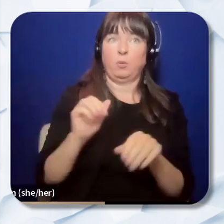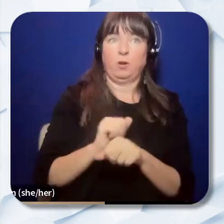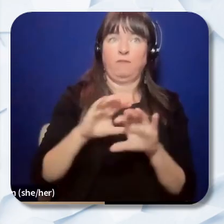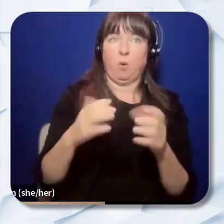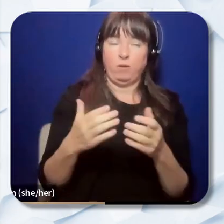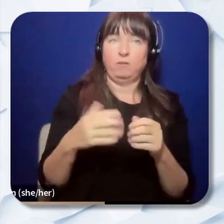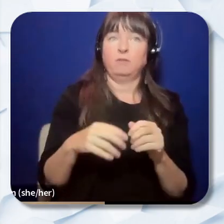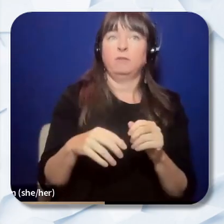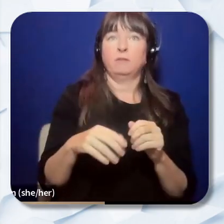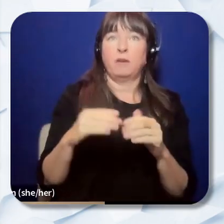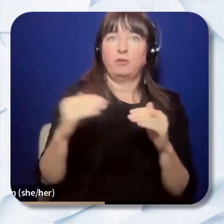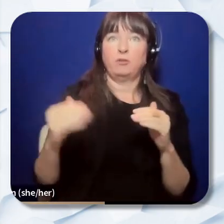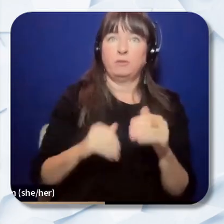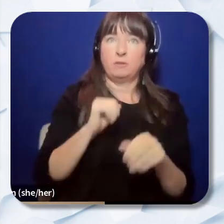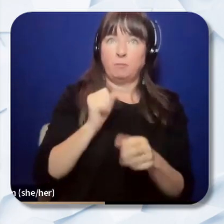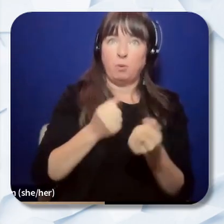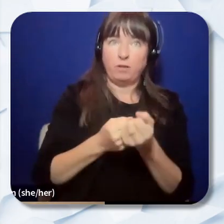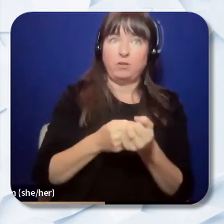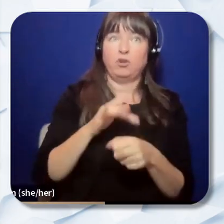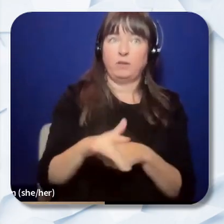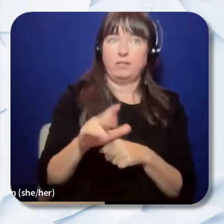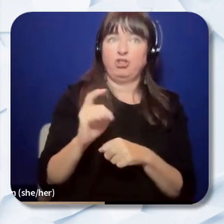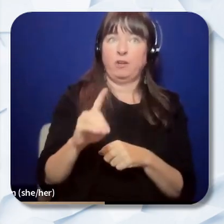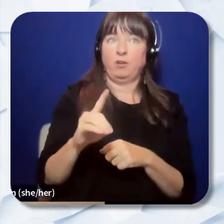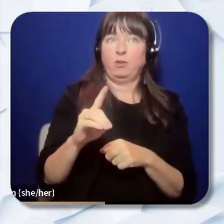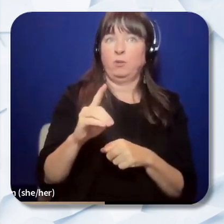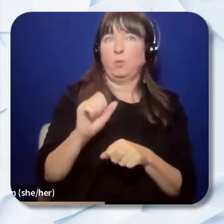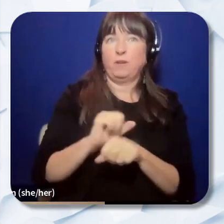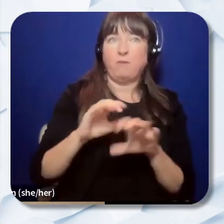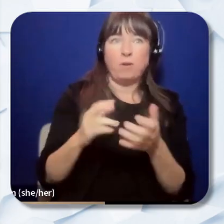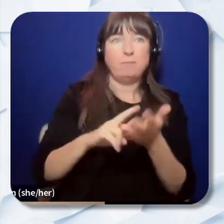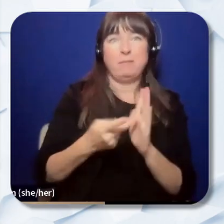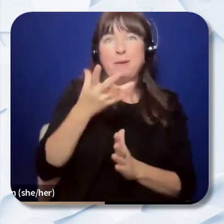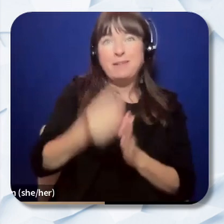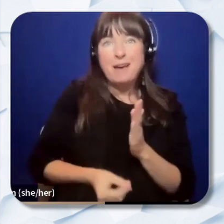me an under-supported early childhood workforce which means there may be a lack of access to high